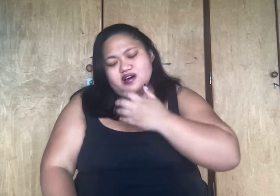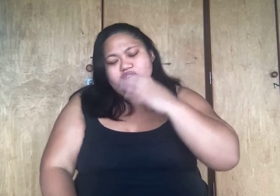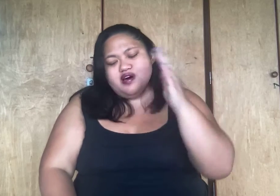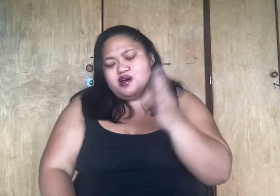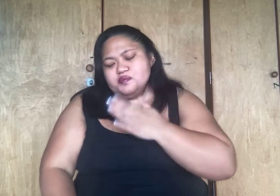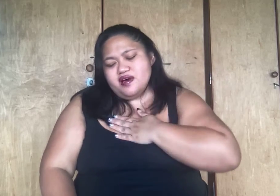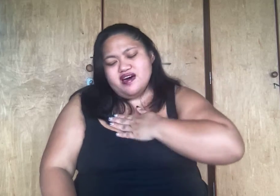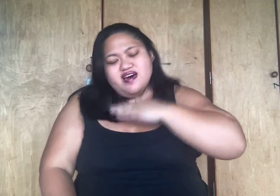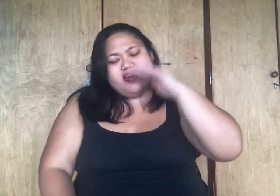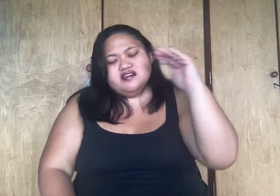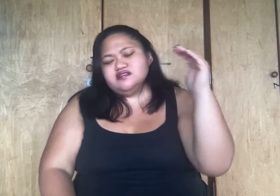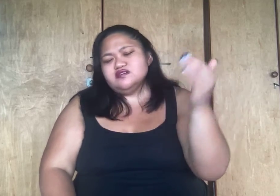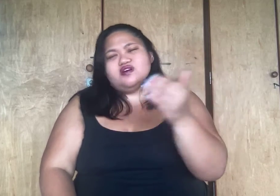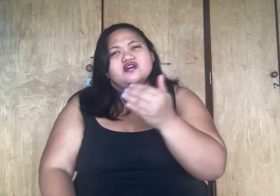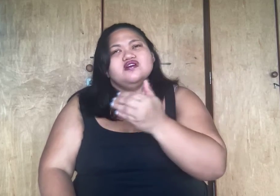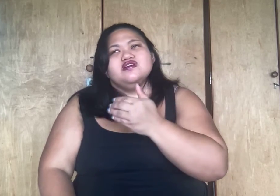... oh my soul ...